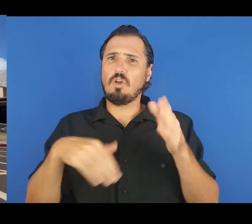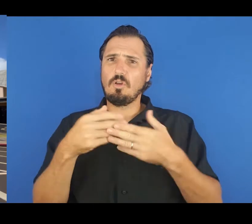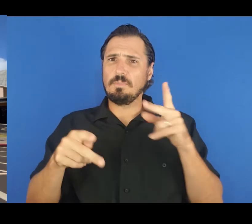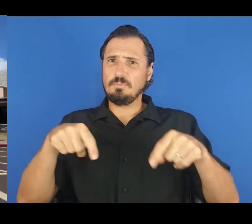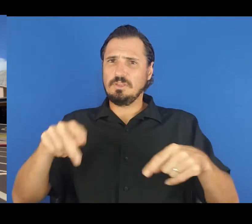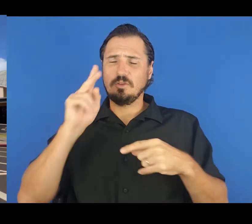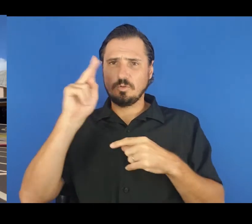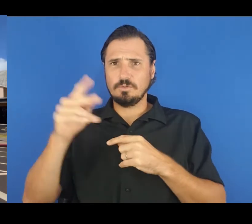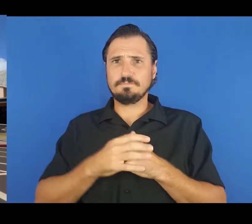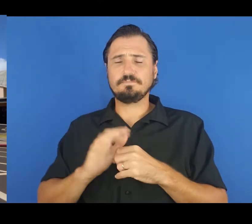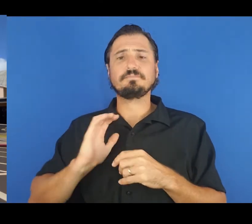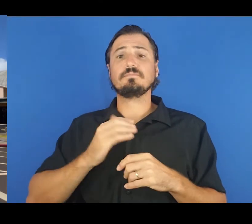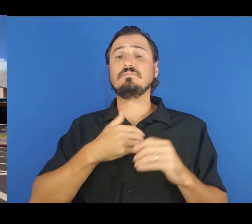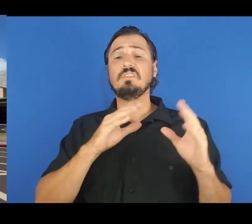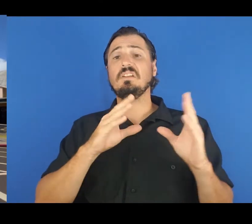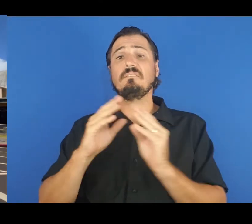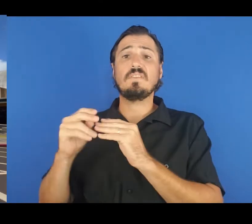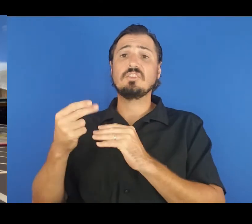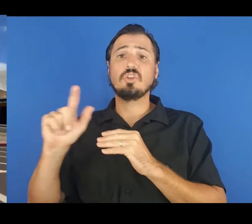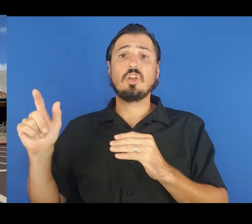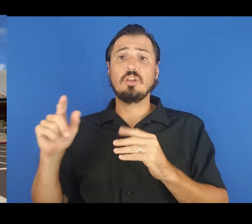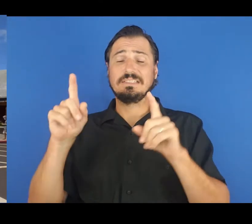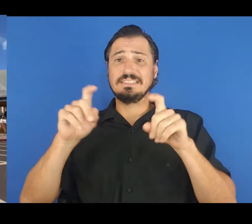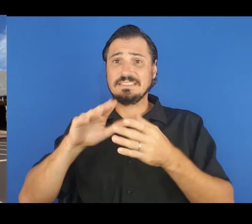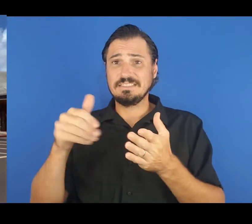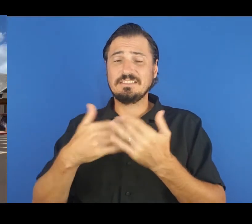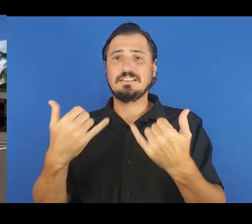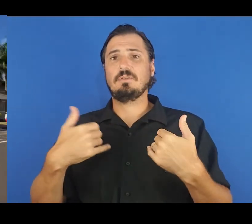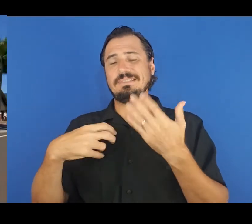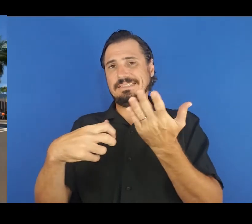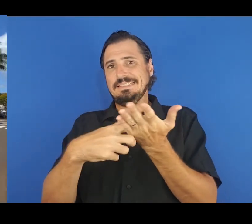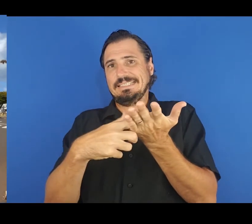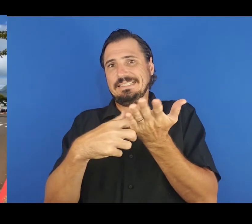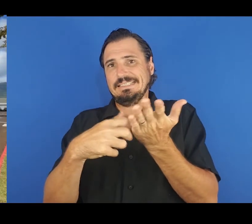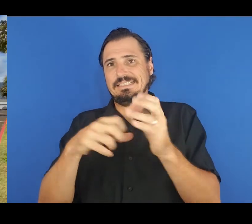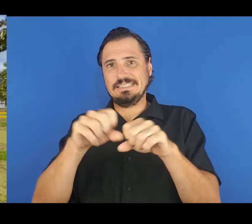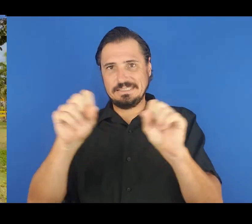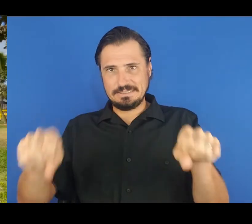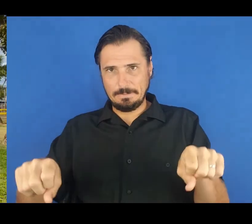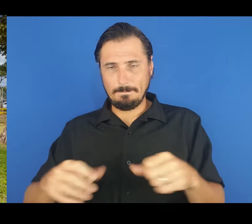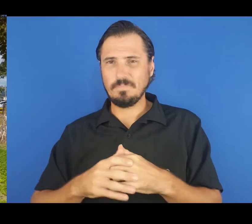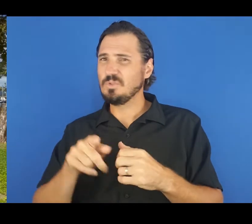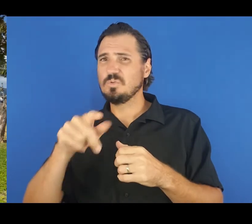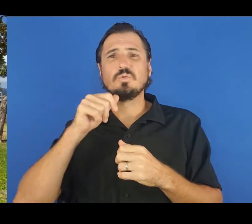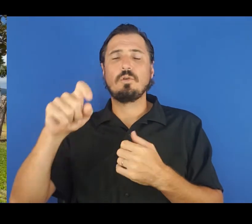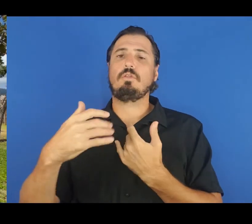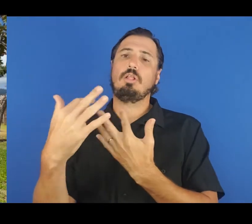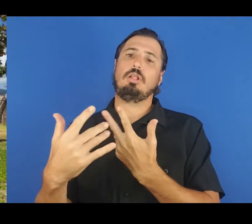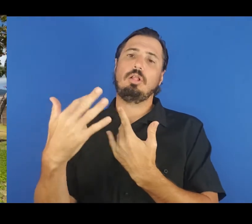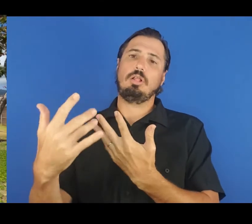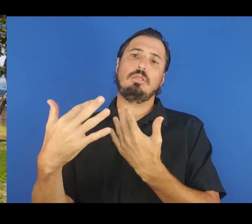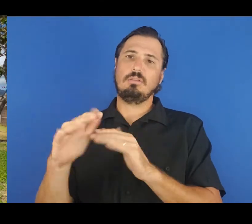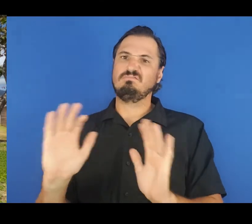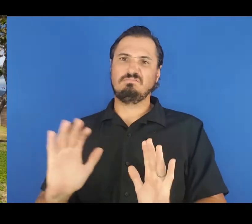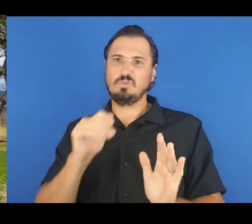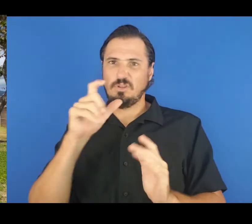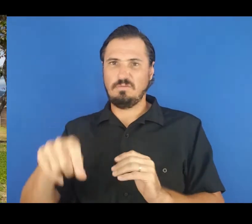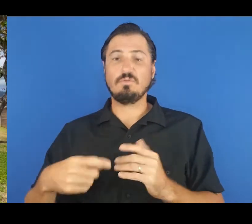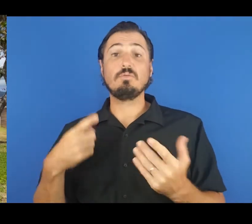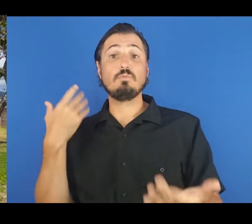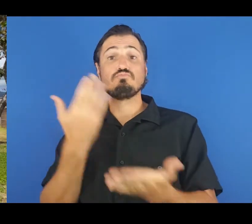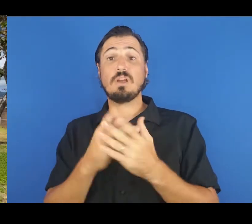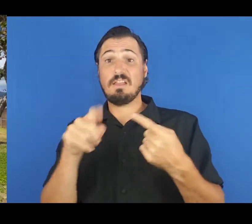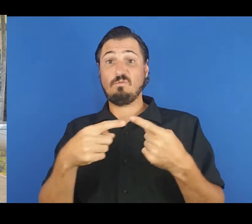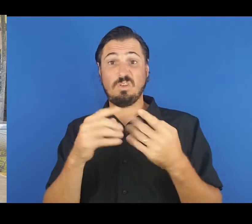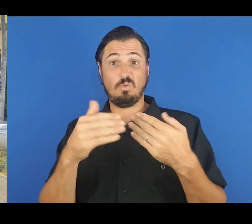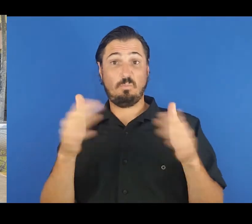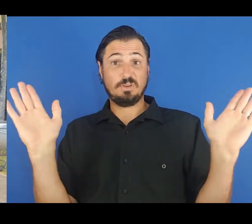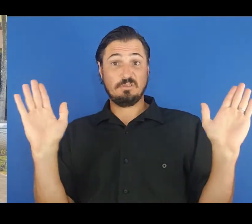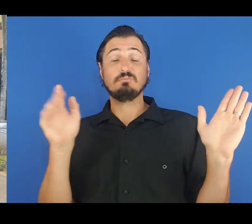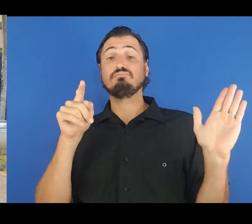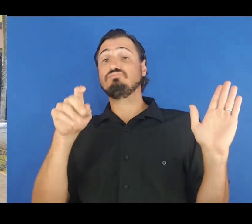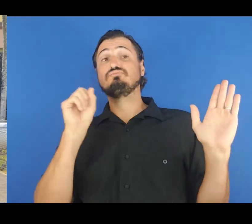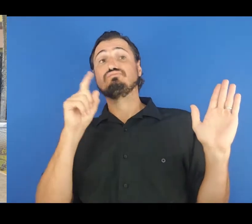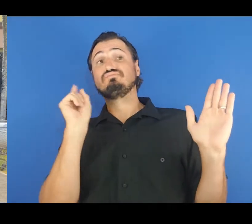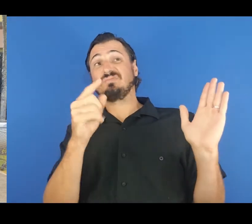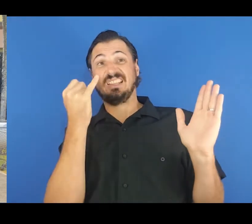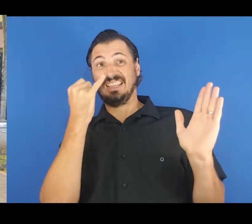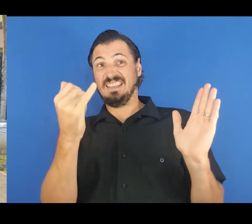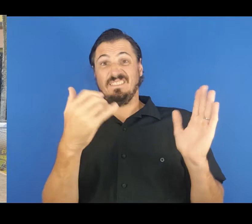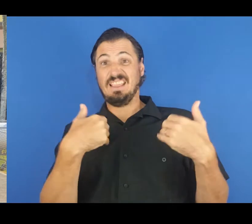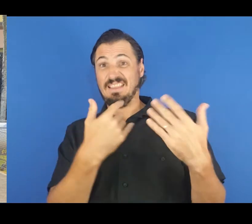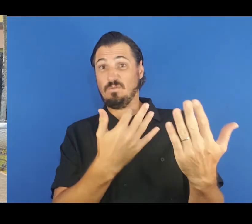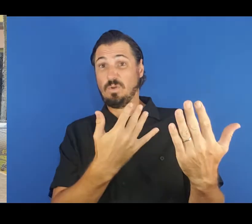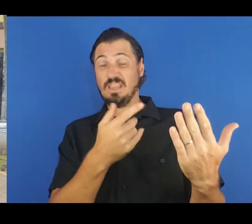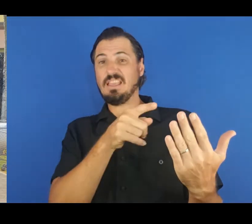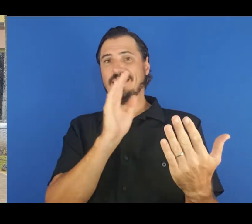Our Convention Hall testing center now has a ticketing system, so you don’t have to wait around. Arrive anytime the clinic is open, and if there’s a wait, they’ll give you a ticket with a time to return